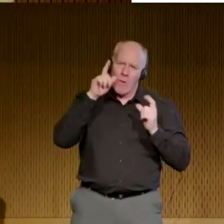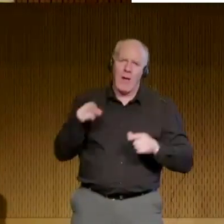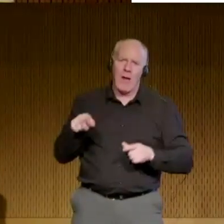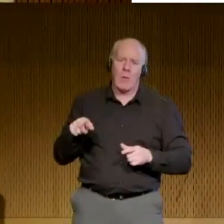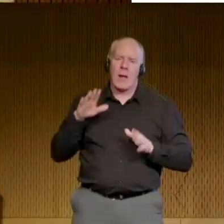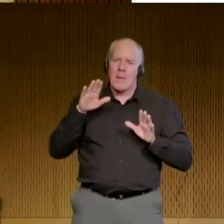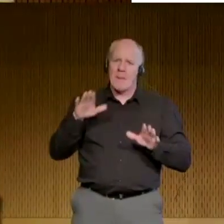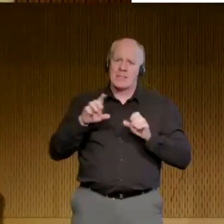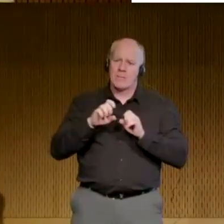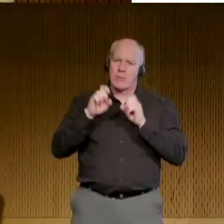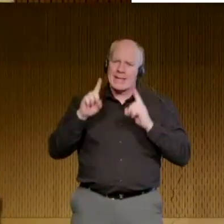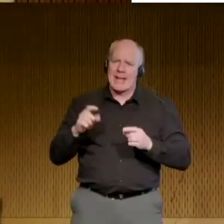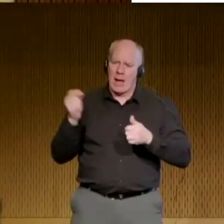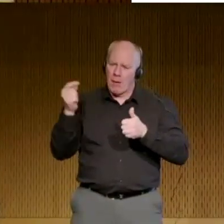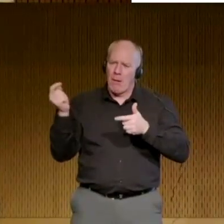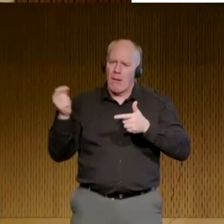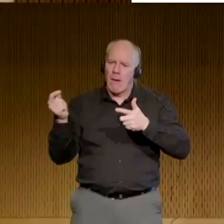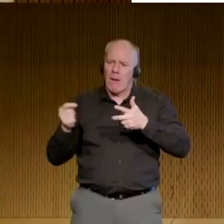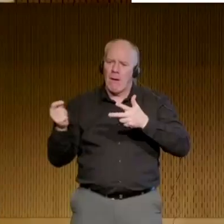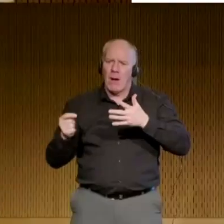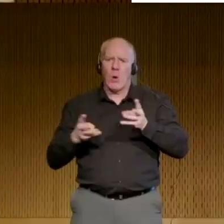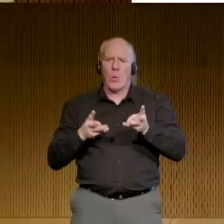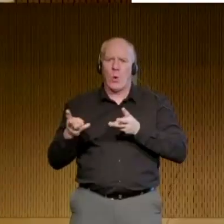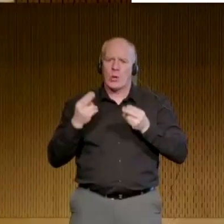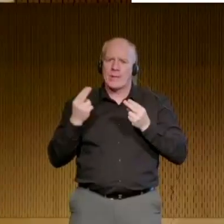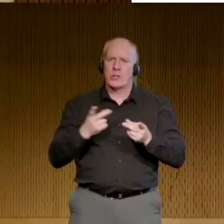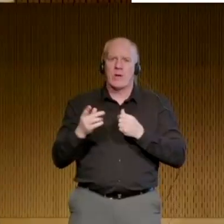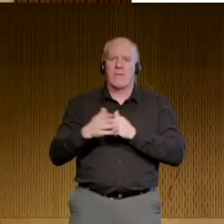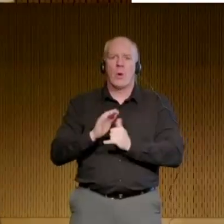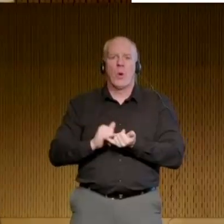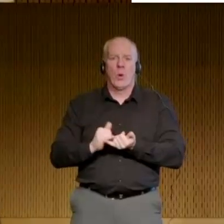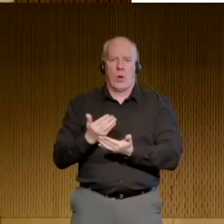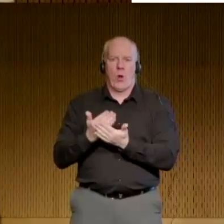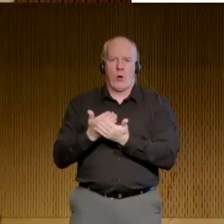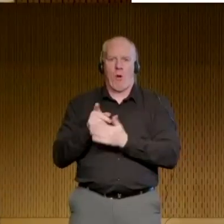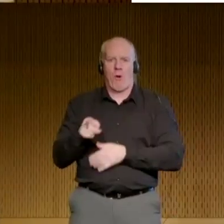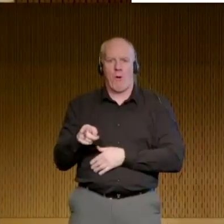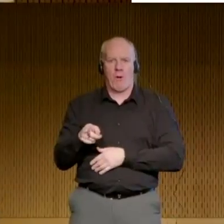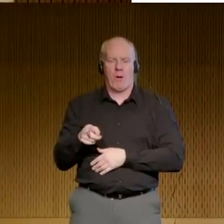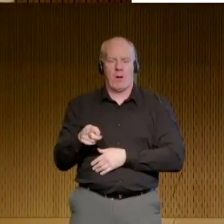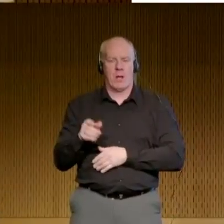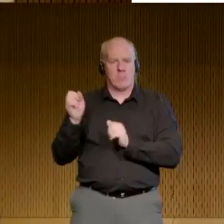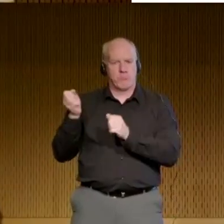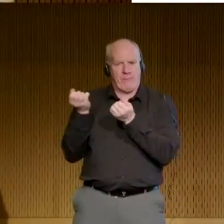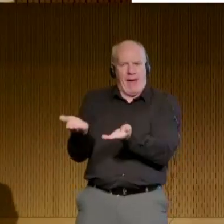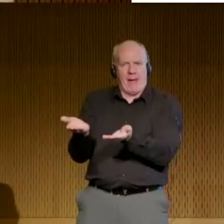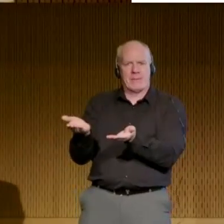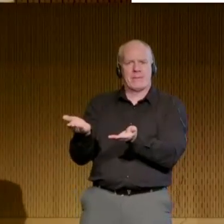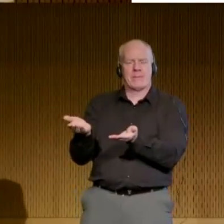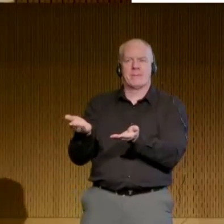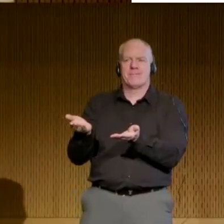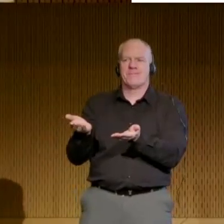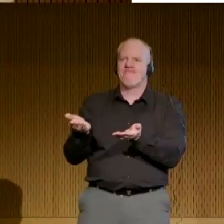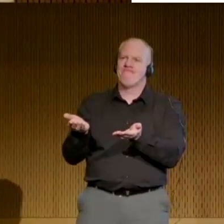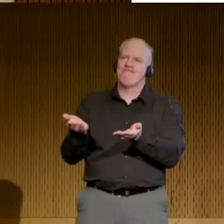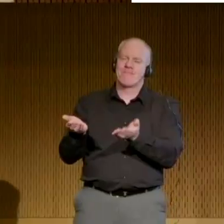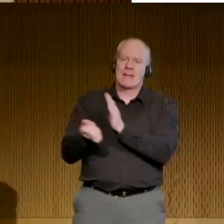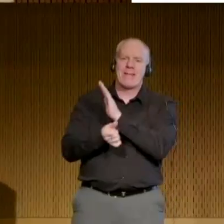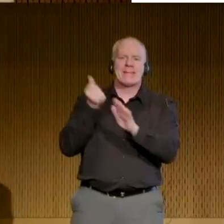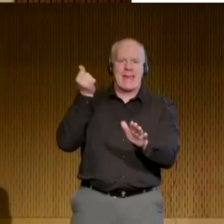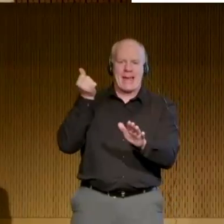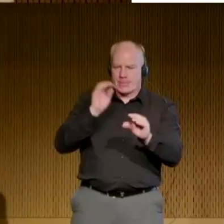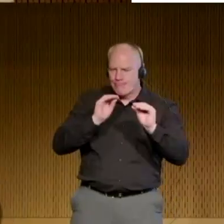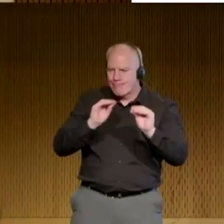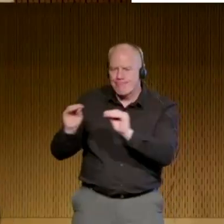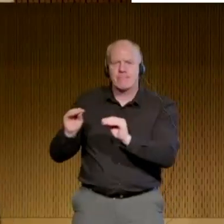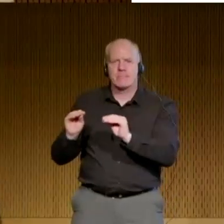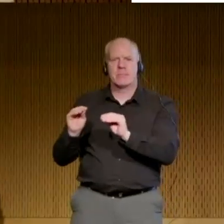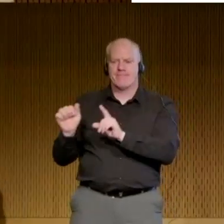break down work for our learners and that we give them the I guess the skills in order to go forward